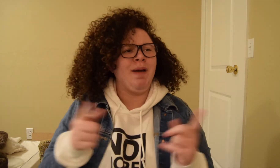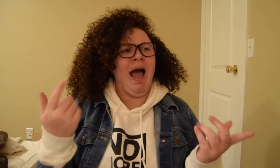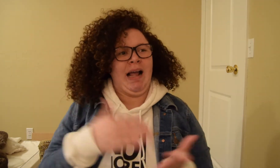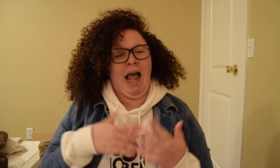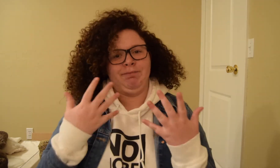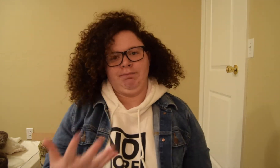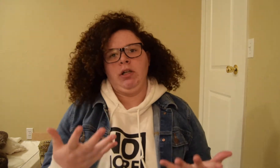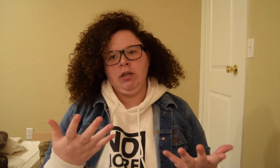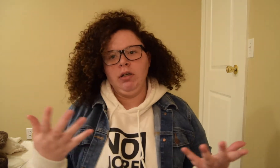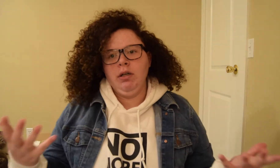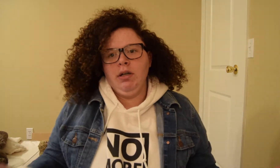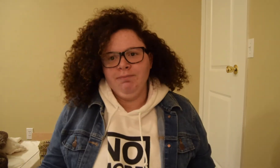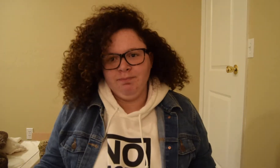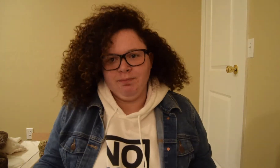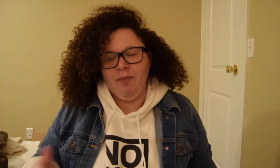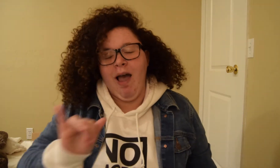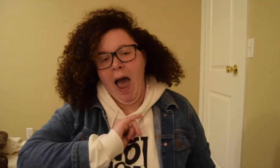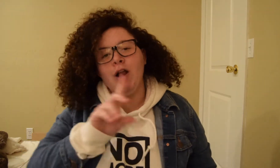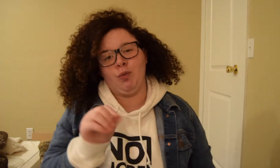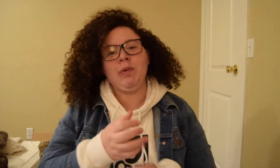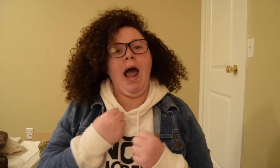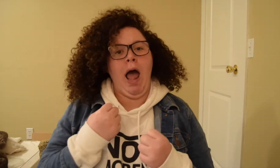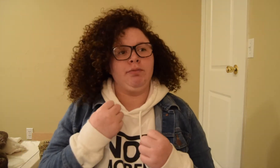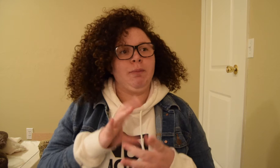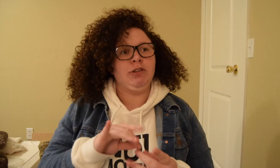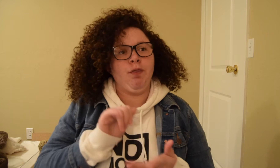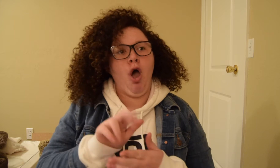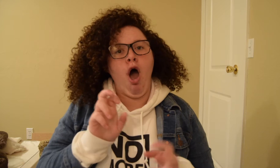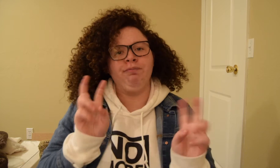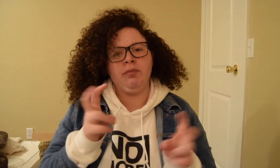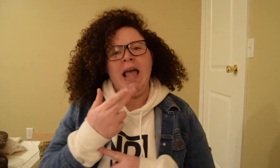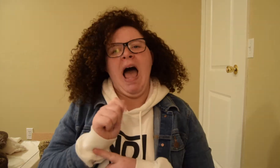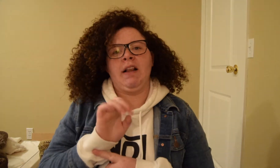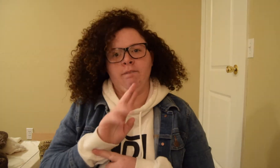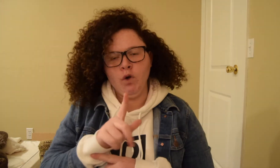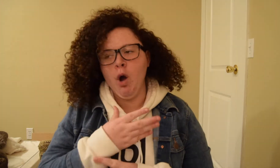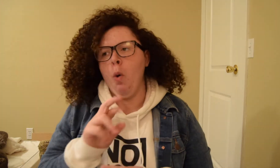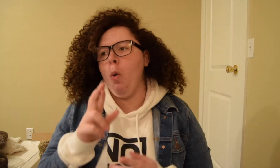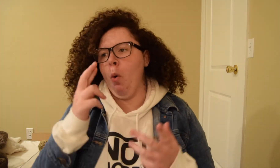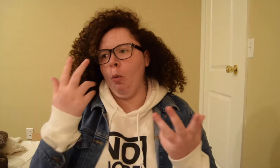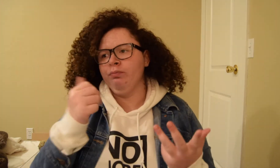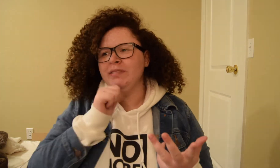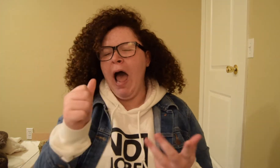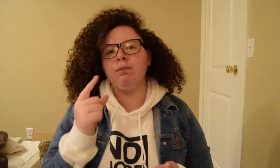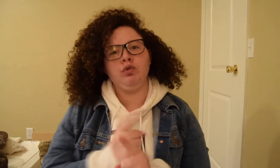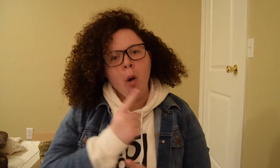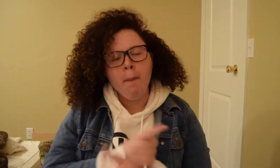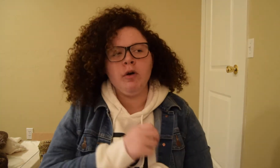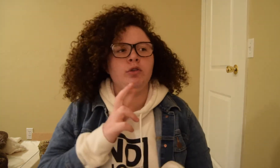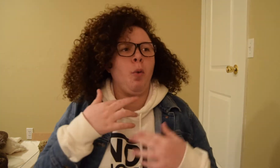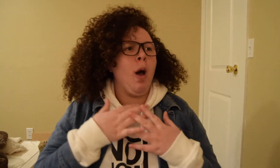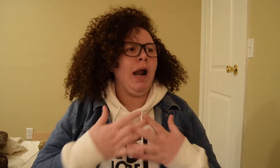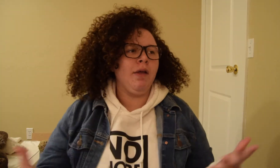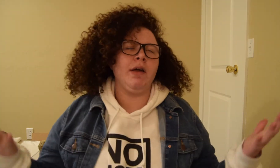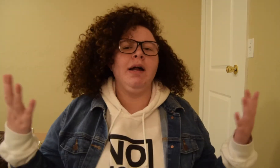But again, I do get hate messages, inappropriate, or anything negative